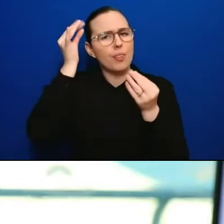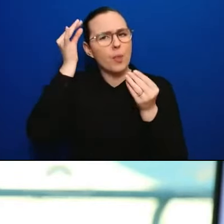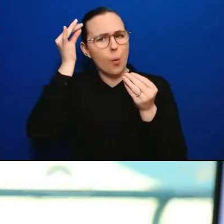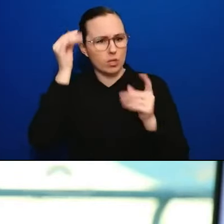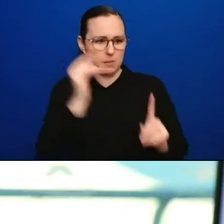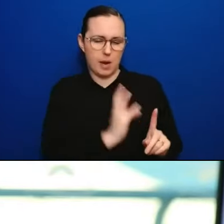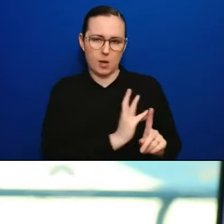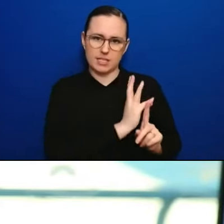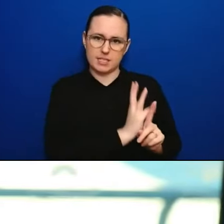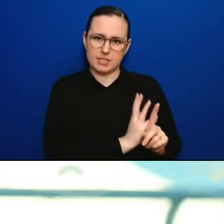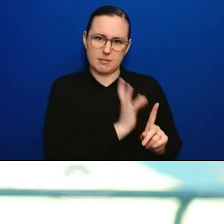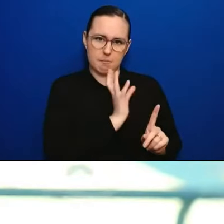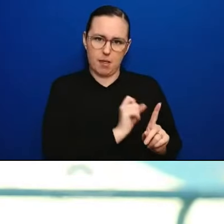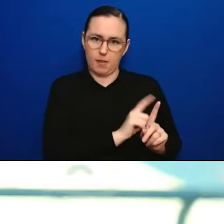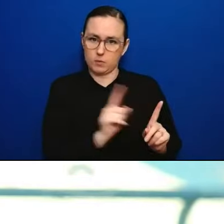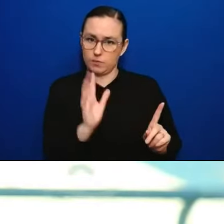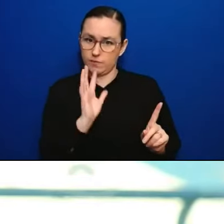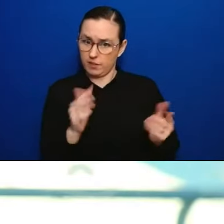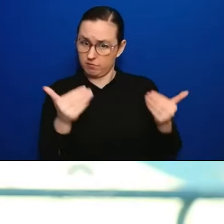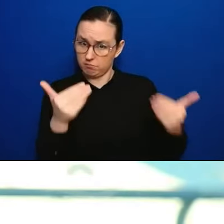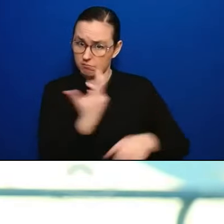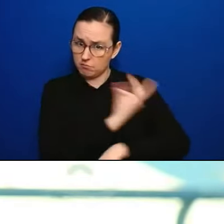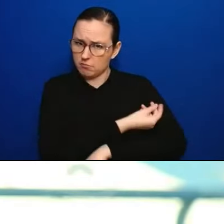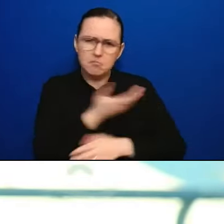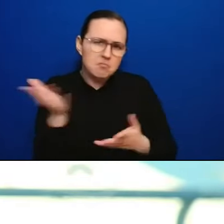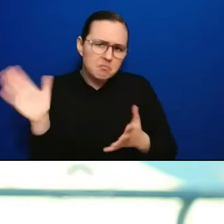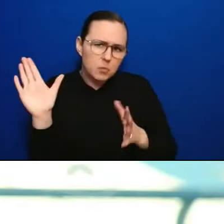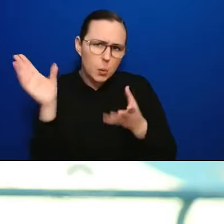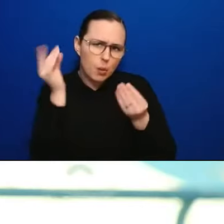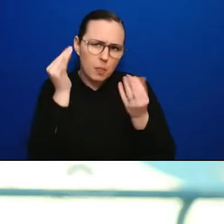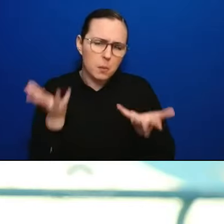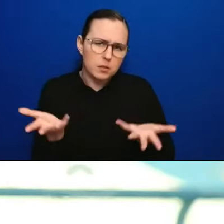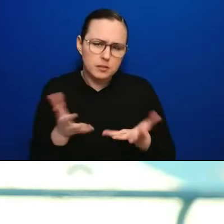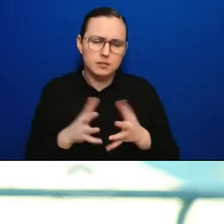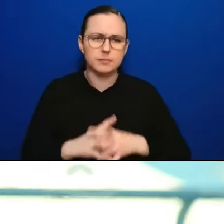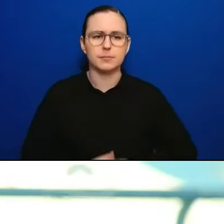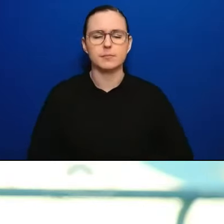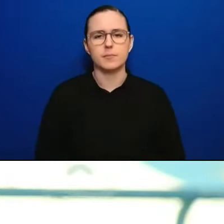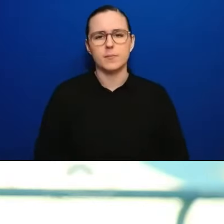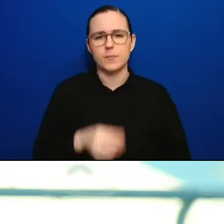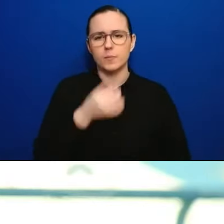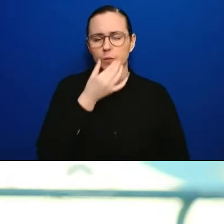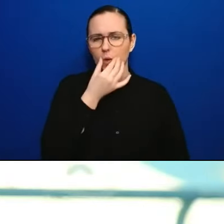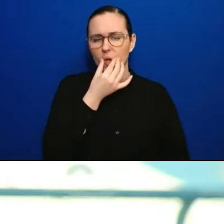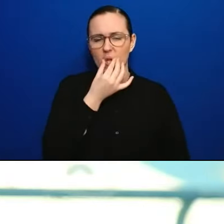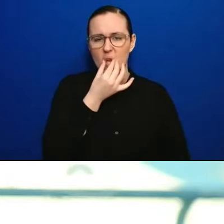see that vaccine available here in British Columbia? And what would your initial